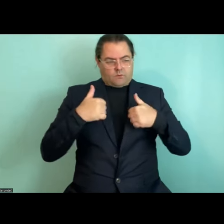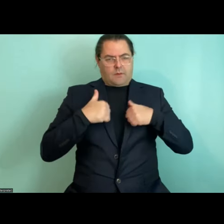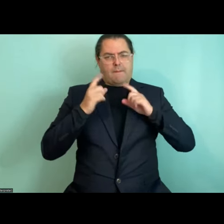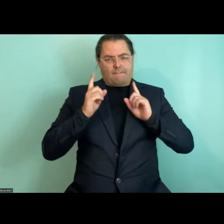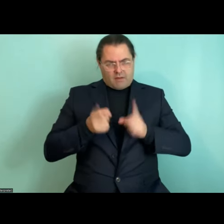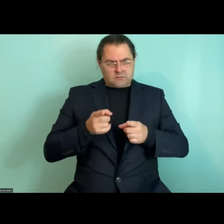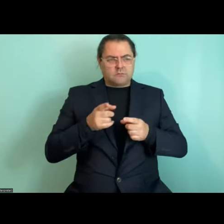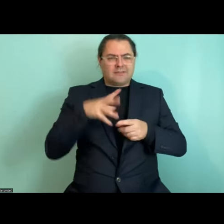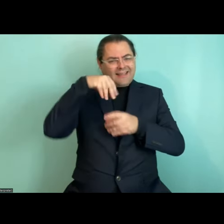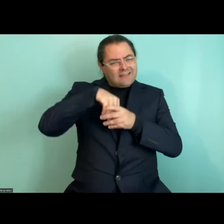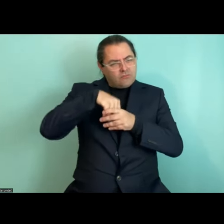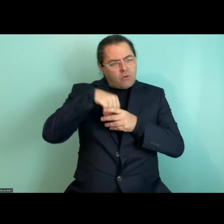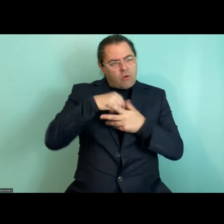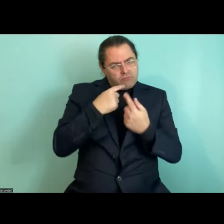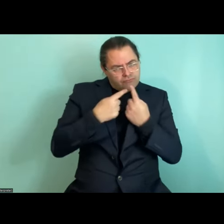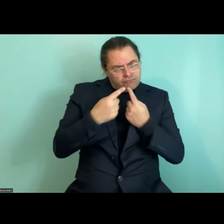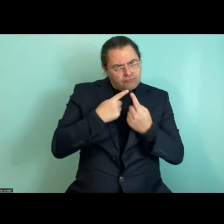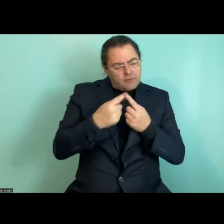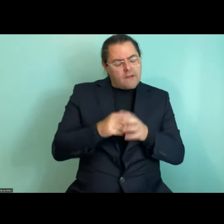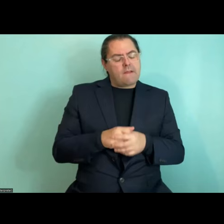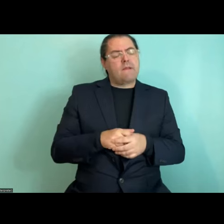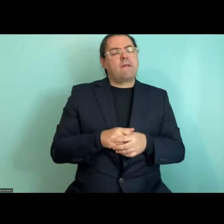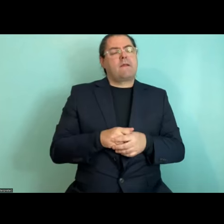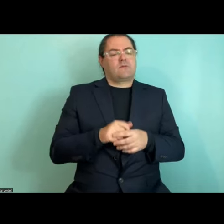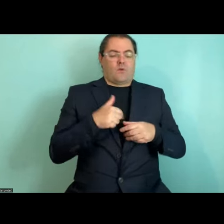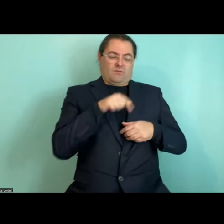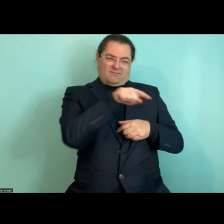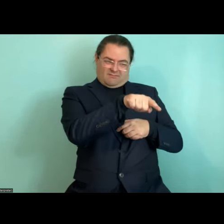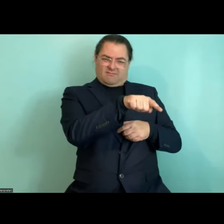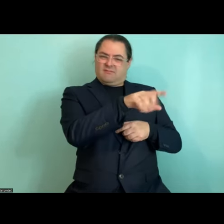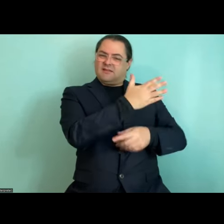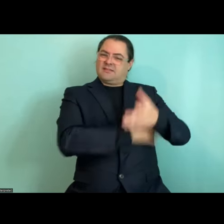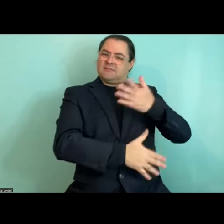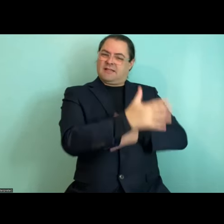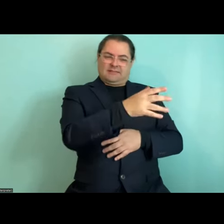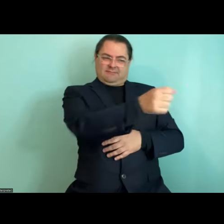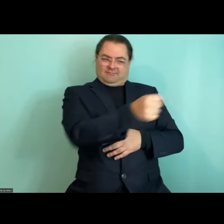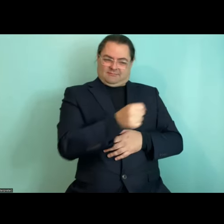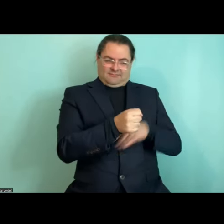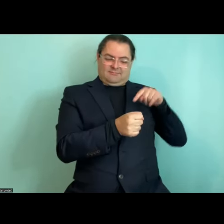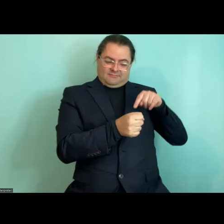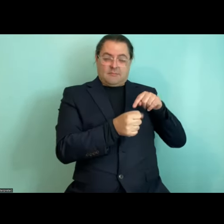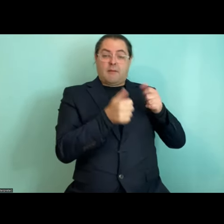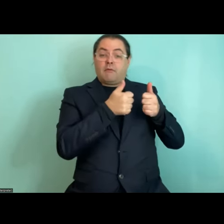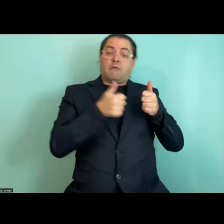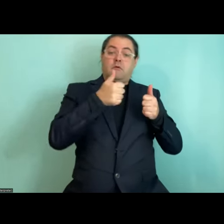positions to succeed. Don't be the feet over a century you see this actor local keystone